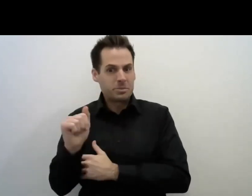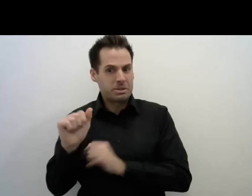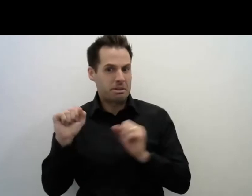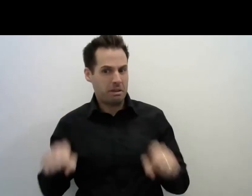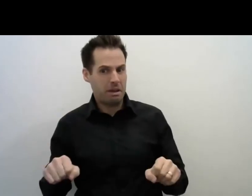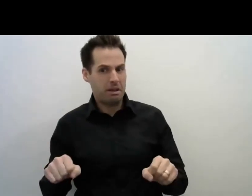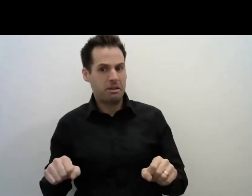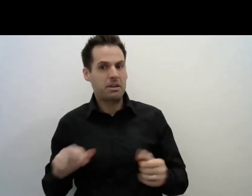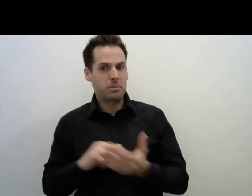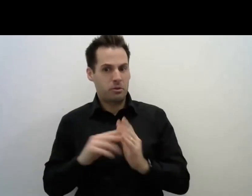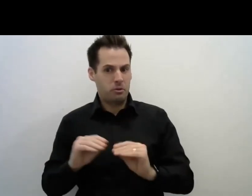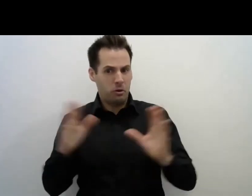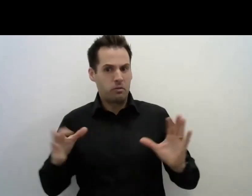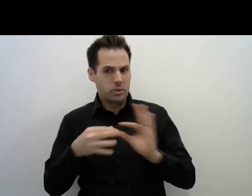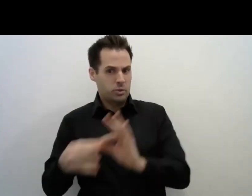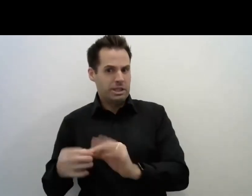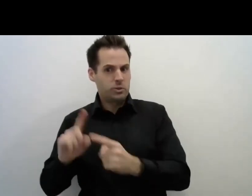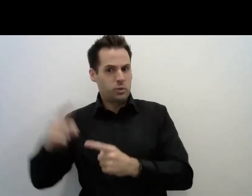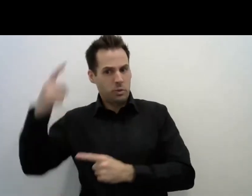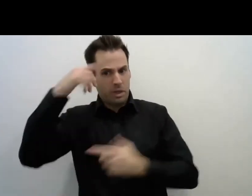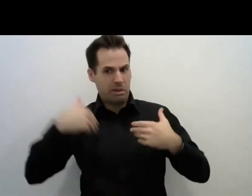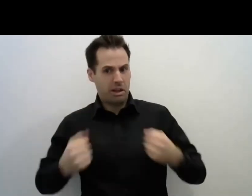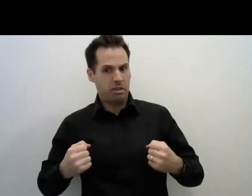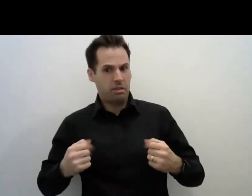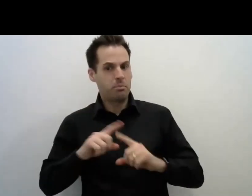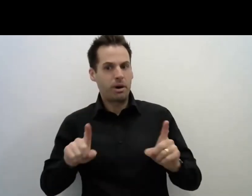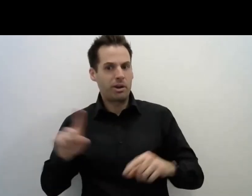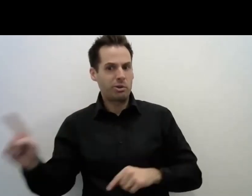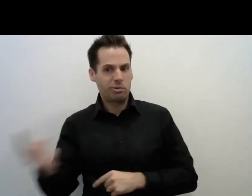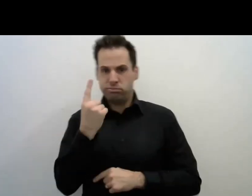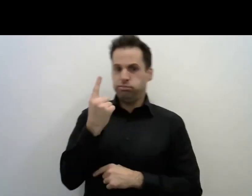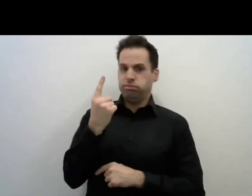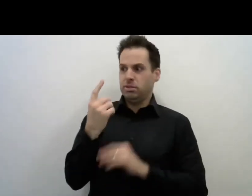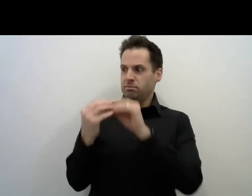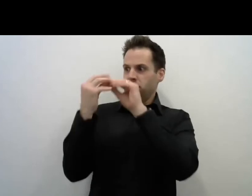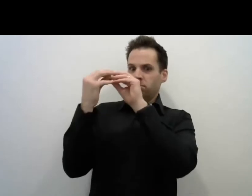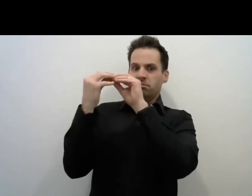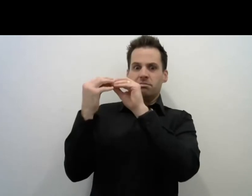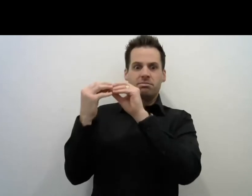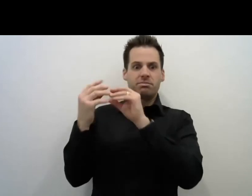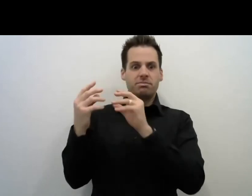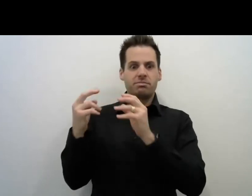something related to mental health and now you're confronting me and you're you're creating um a